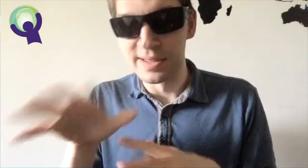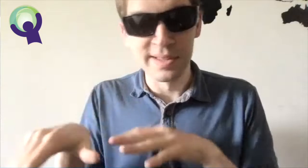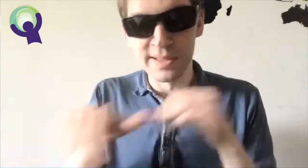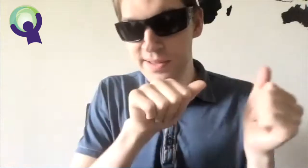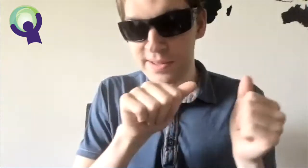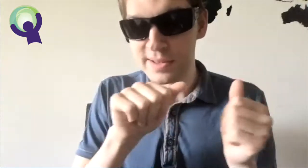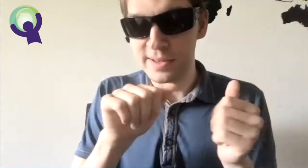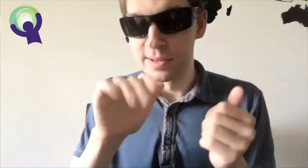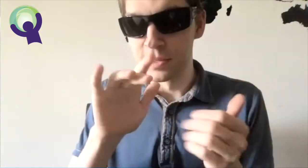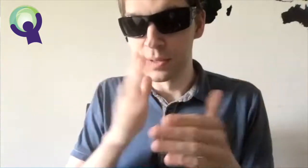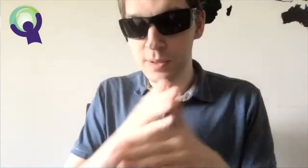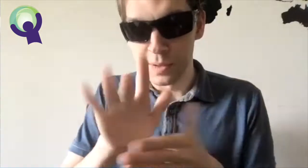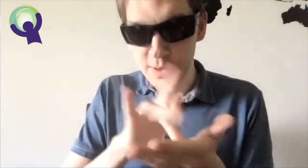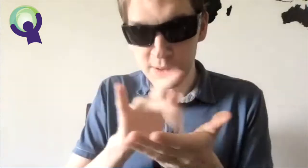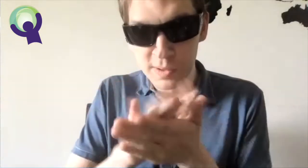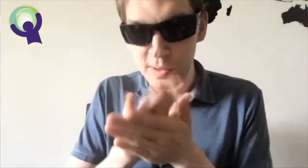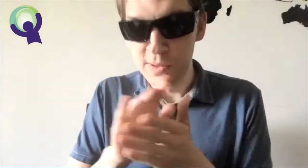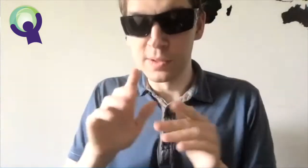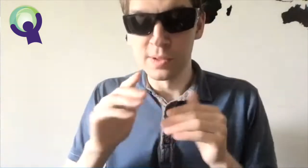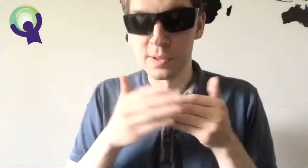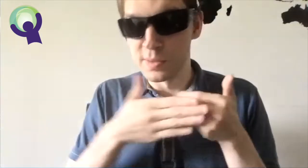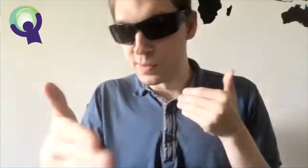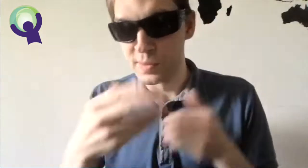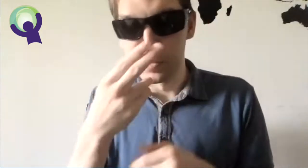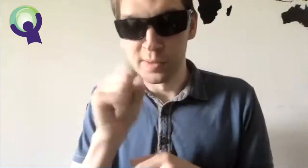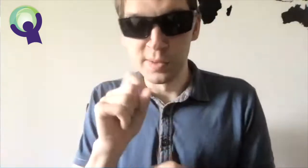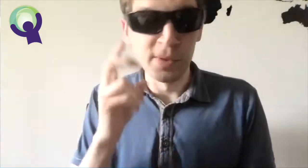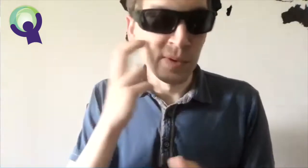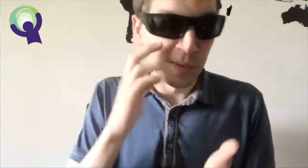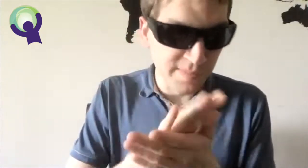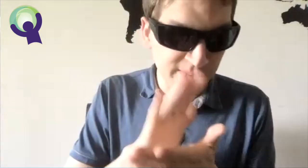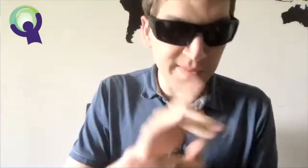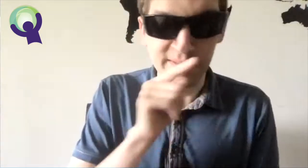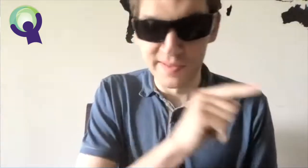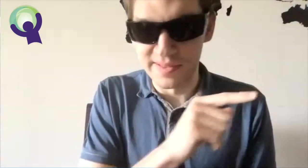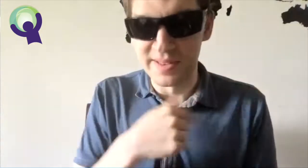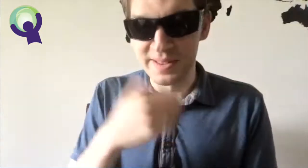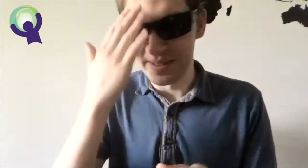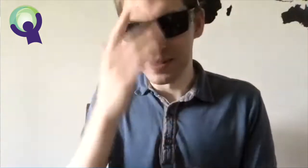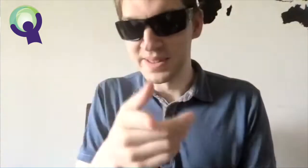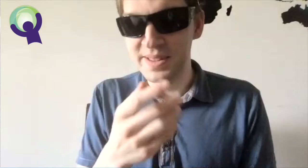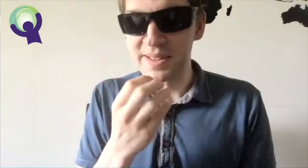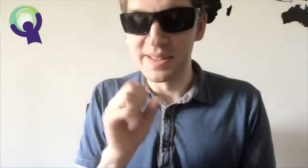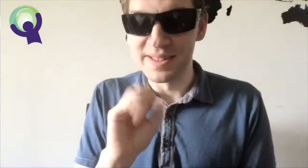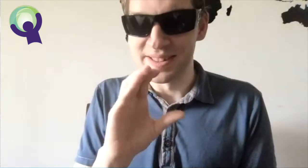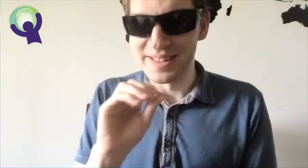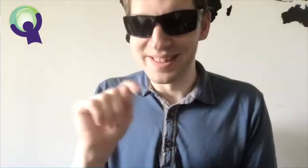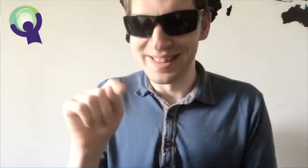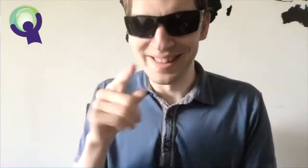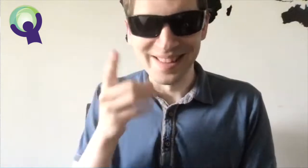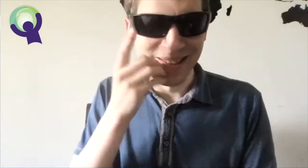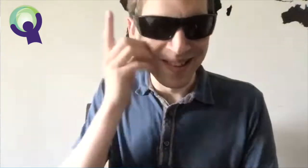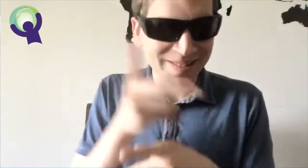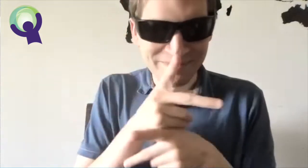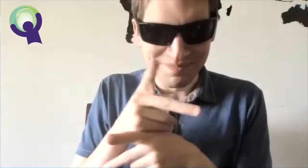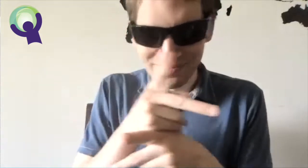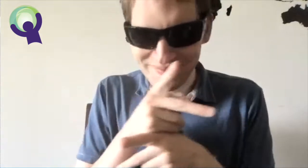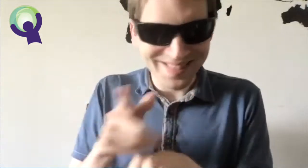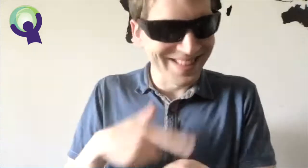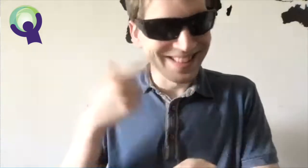well what was it, 2000 when I left from the blind school. I remember Scott. I remember